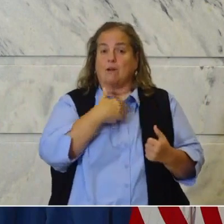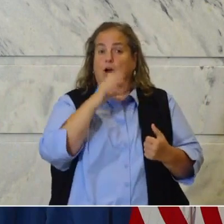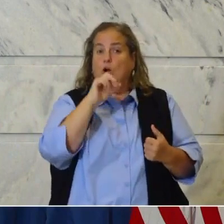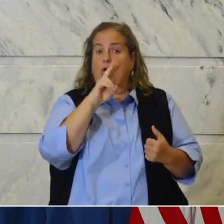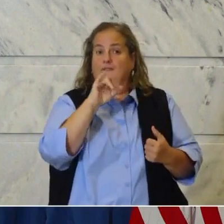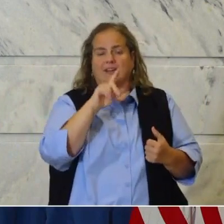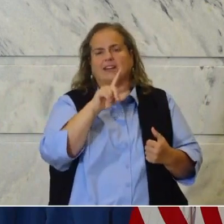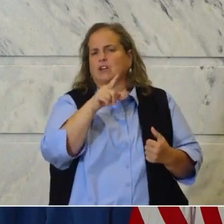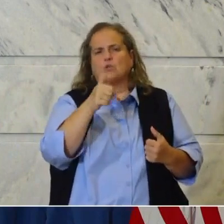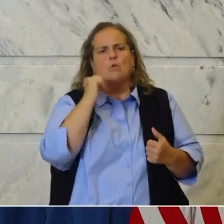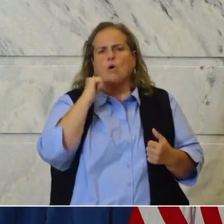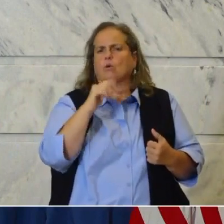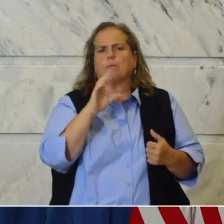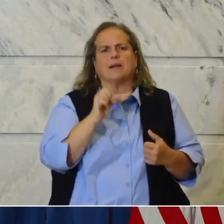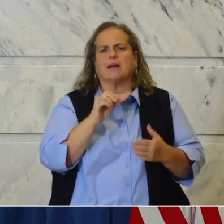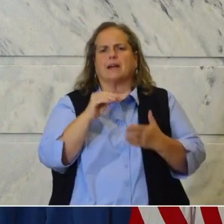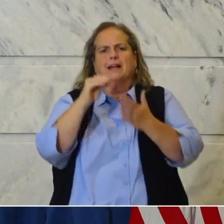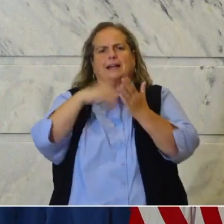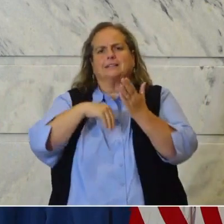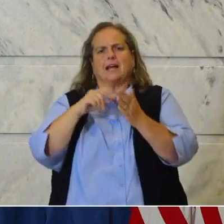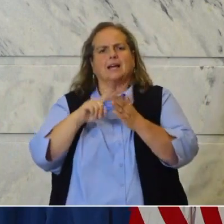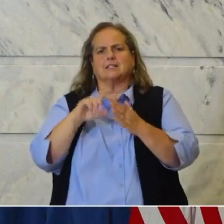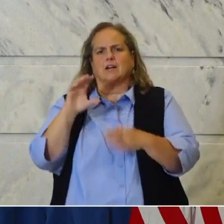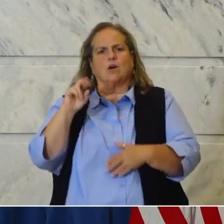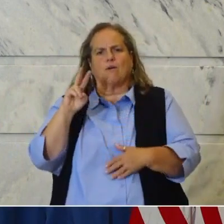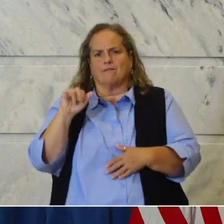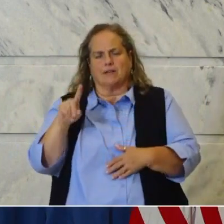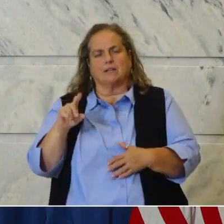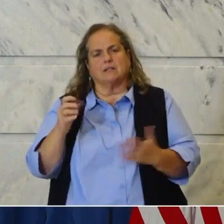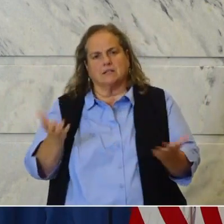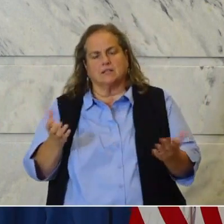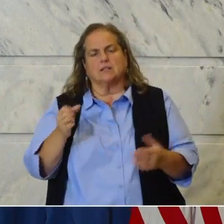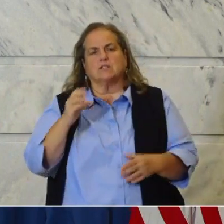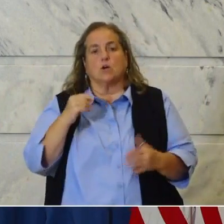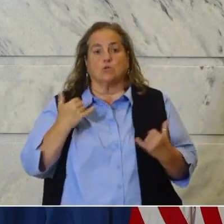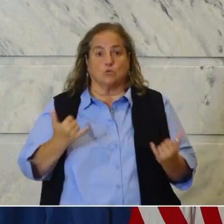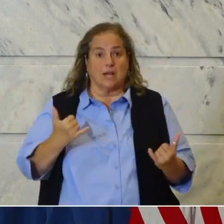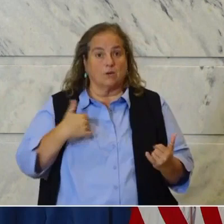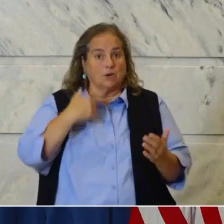of these losses. So today we're recognizing the loss of a 76 year old